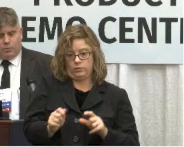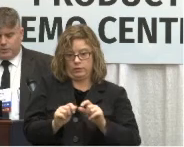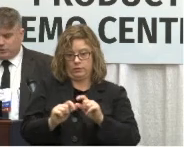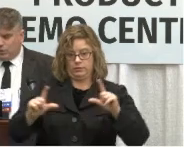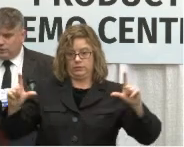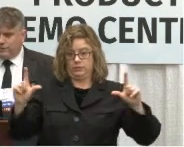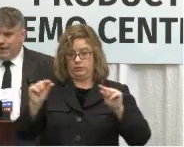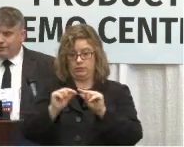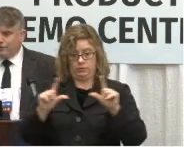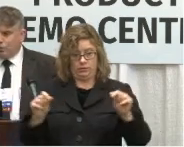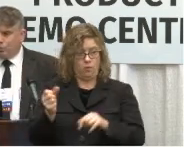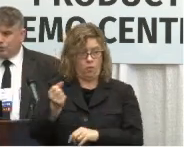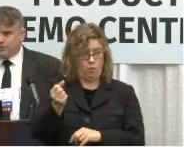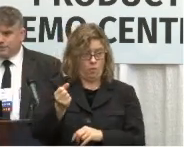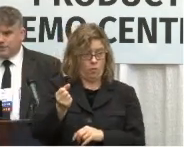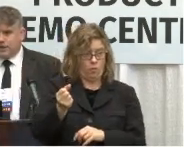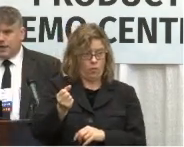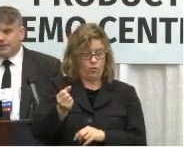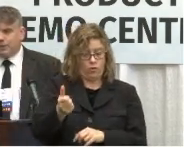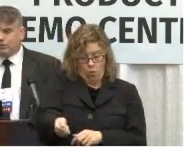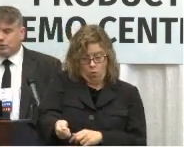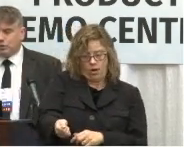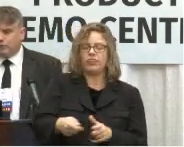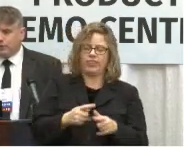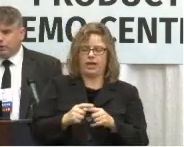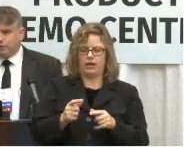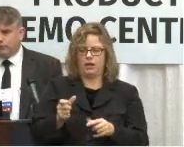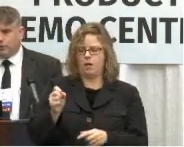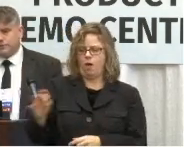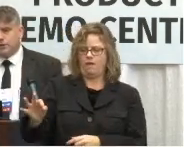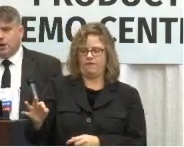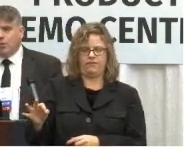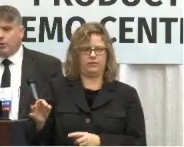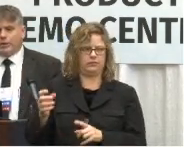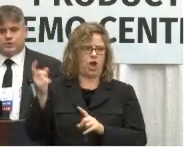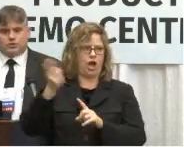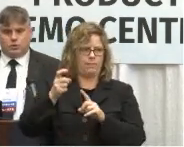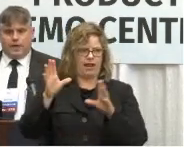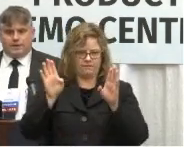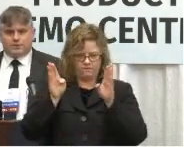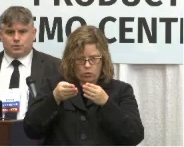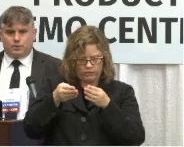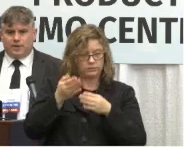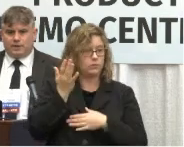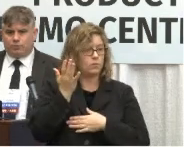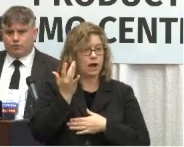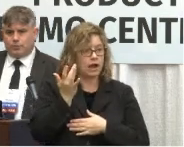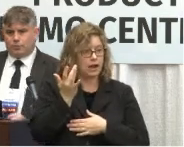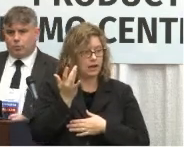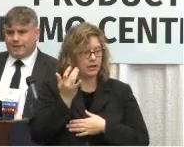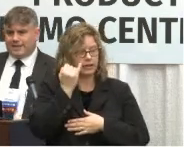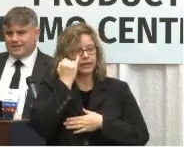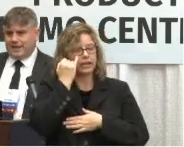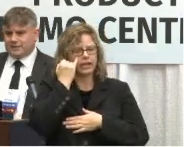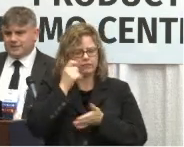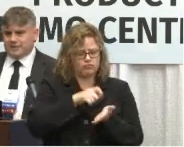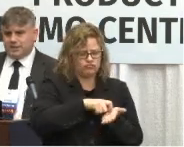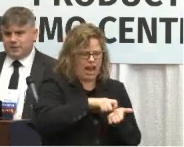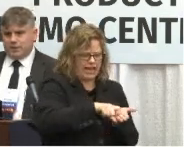We just hold it down and don't release it and that will turn off the autofocus. We want to do that so that if we're doing writing tasks,